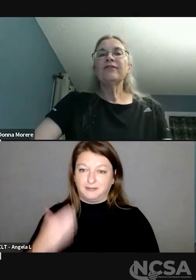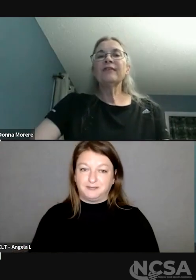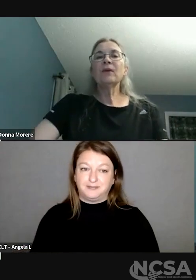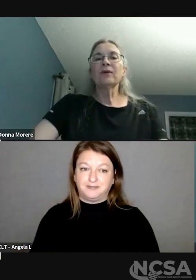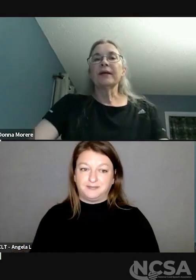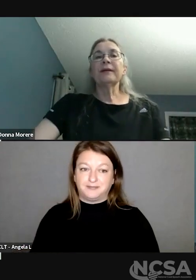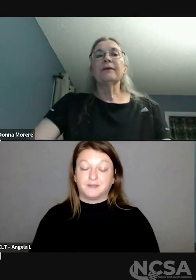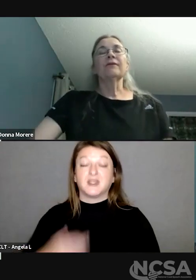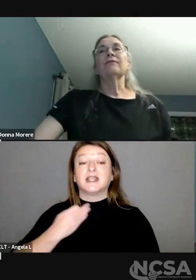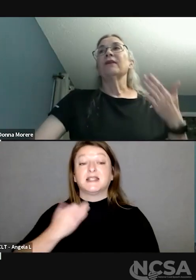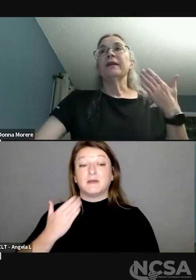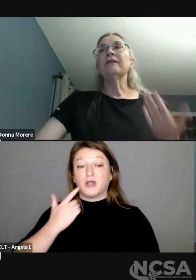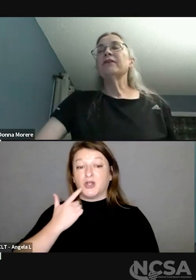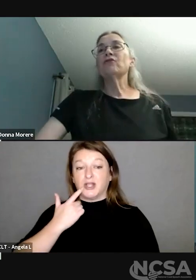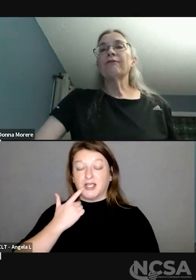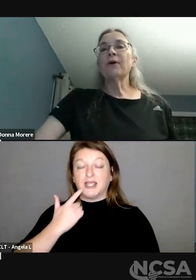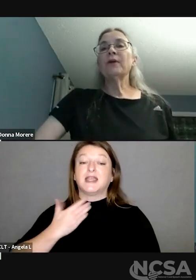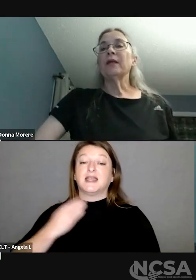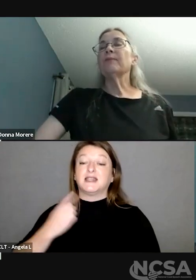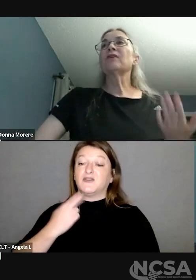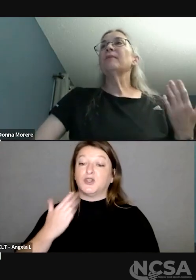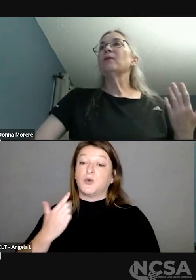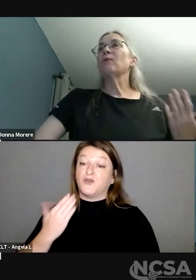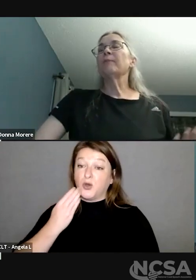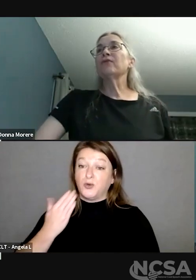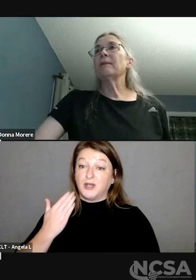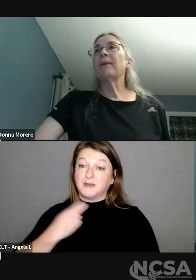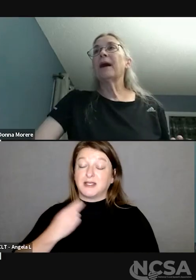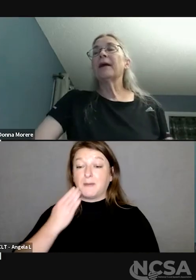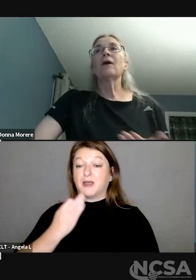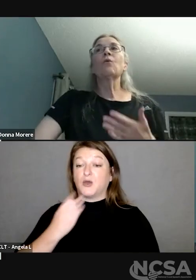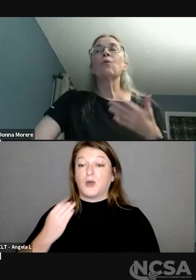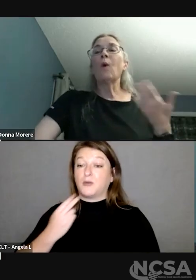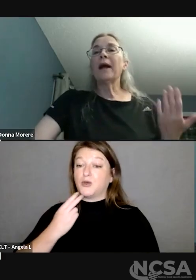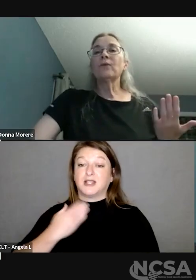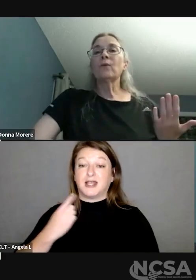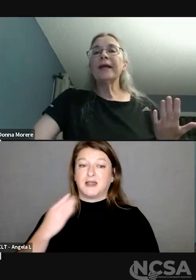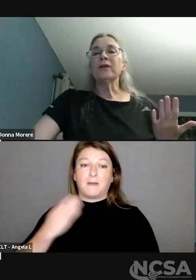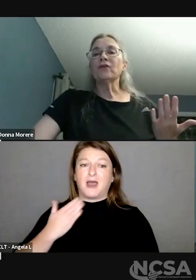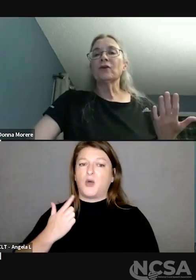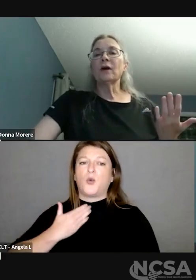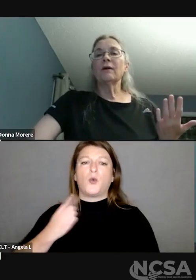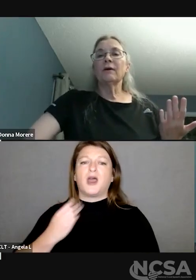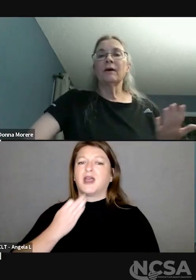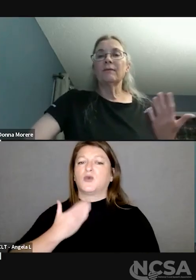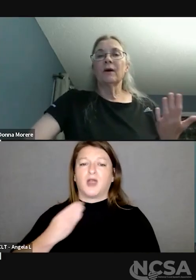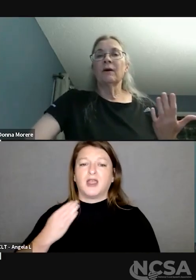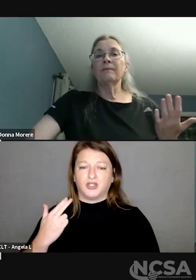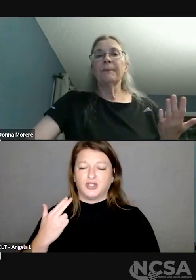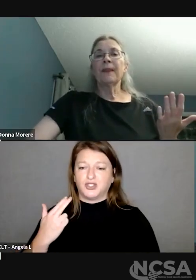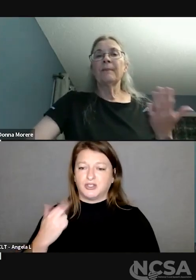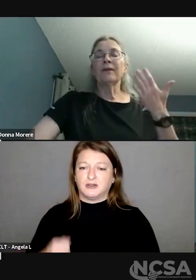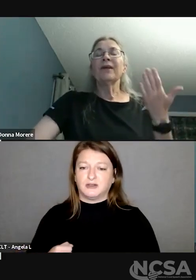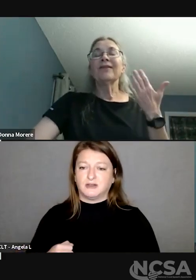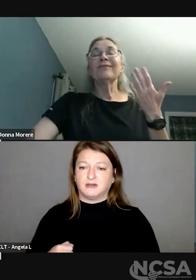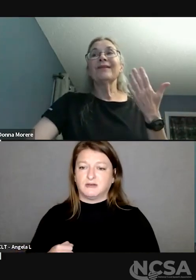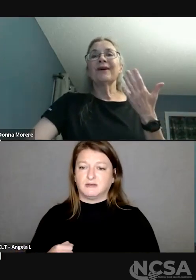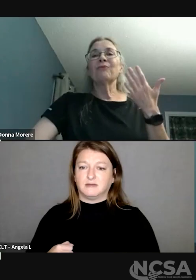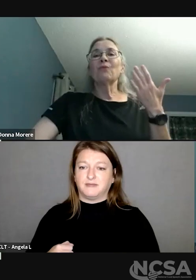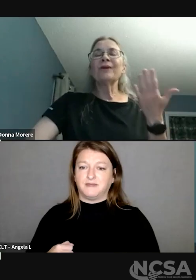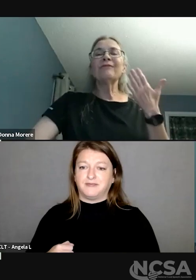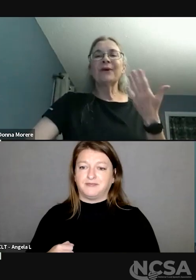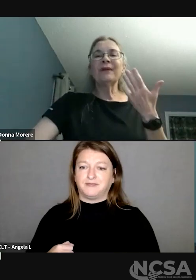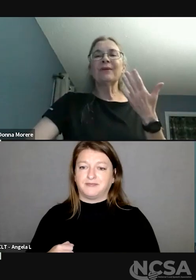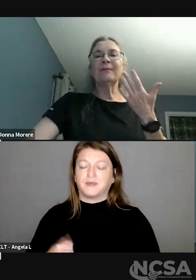Similarly, individual phonemes can be represented by a wide range of a. I mean the one phoneme